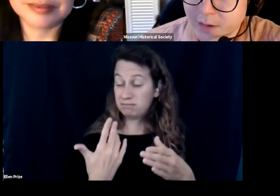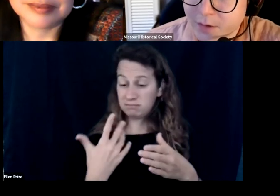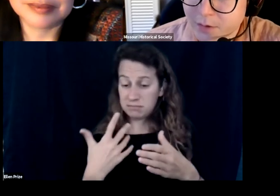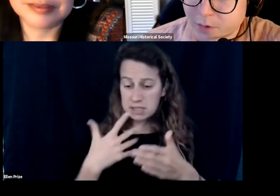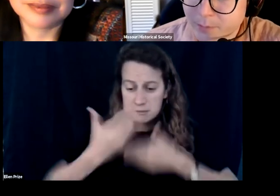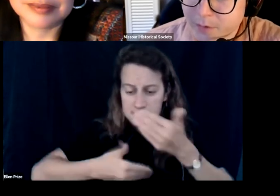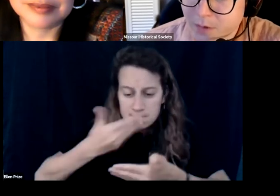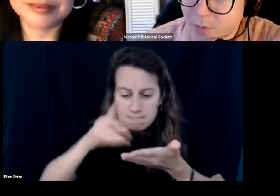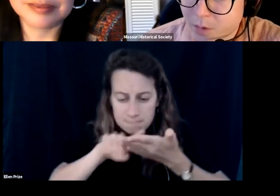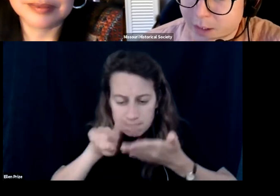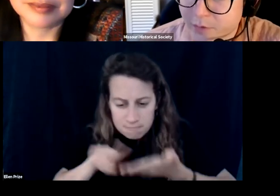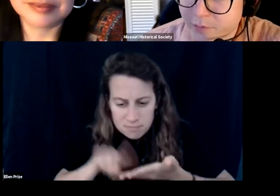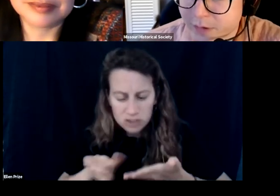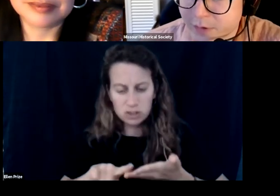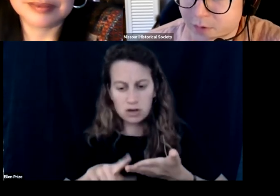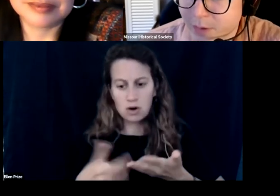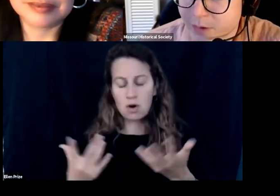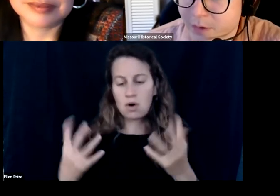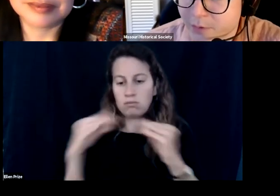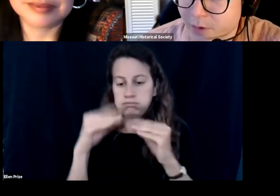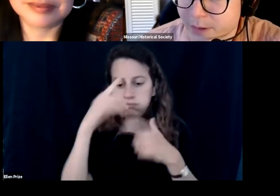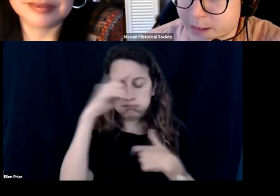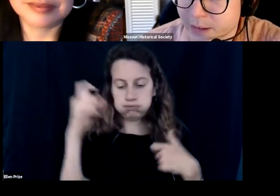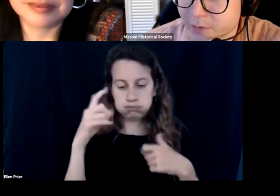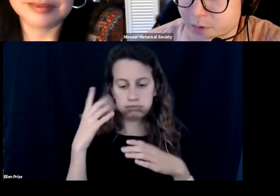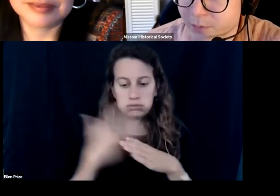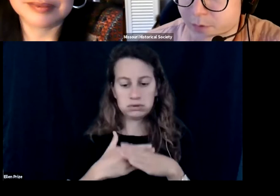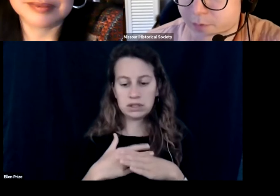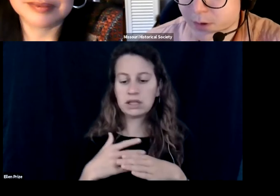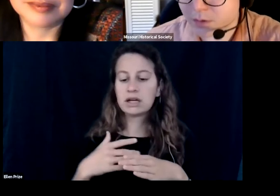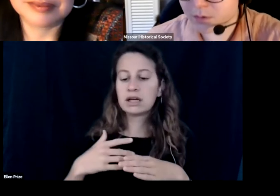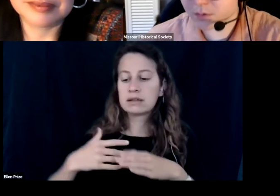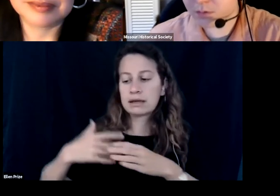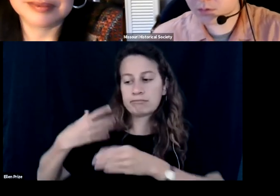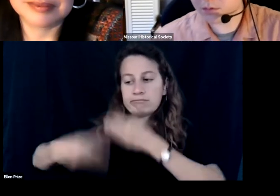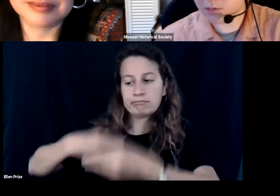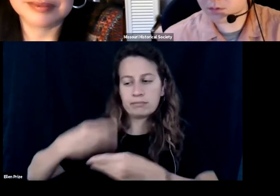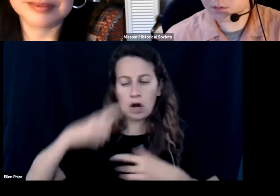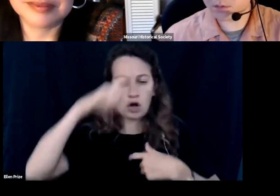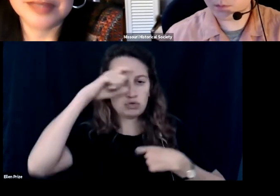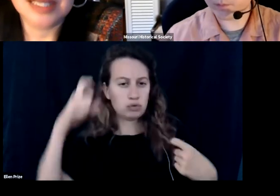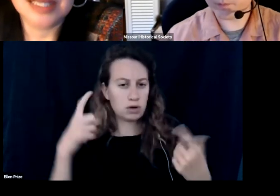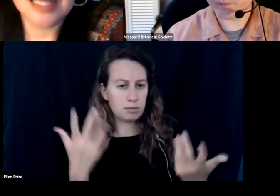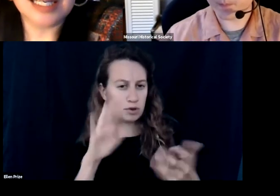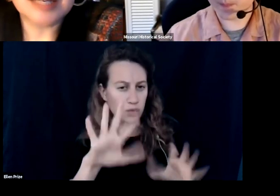interpreters for their hard work. And thanks to everyone who tuned in tonight, like I mentioned at the beginning, when